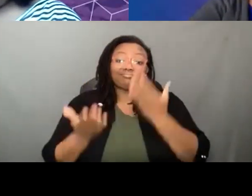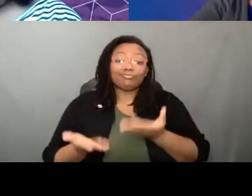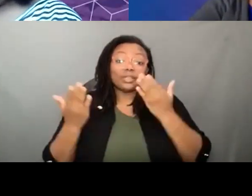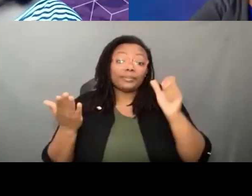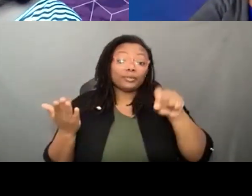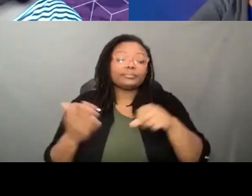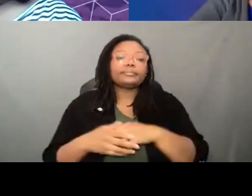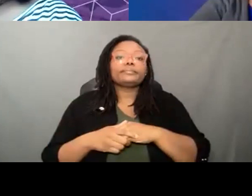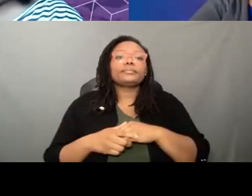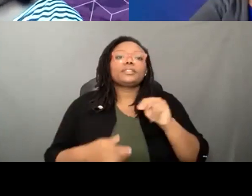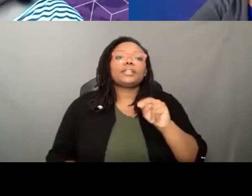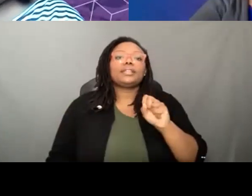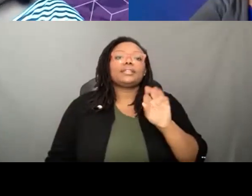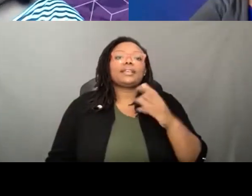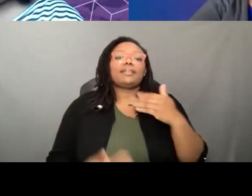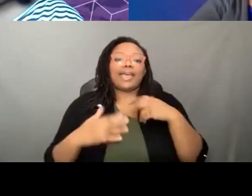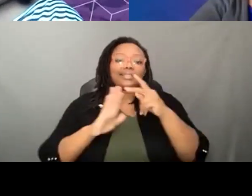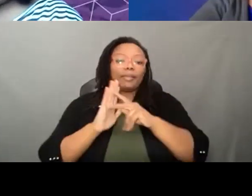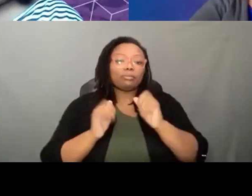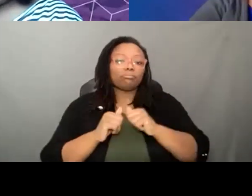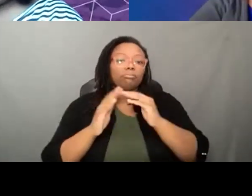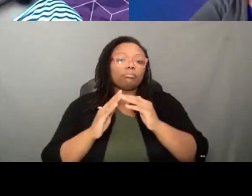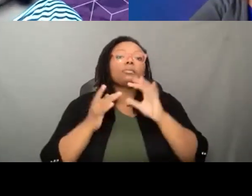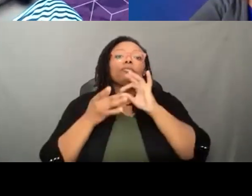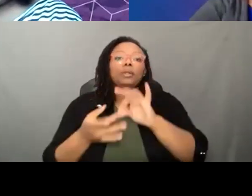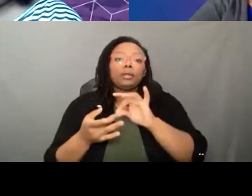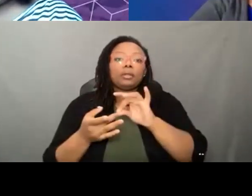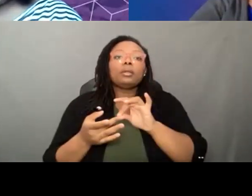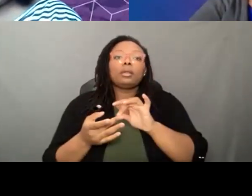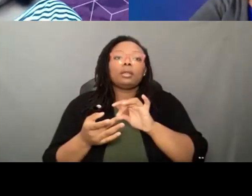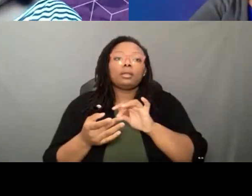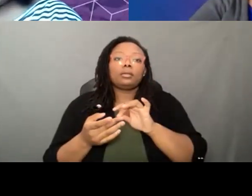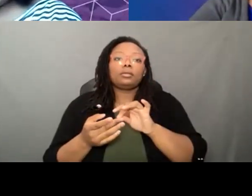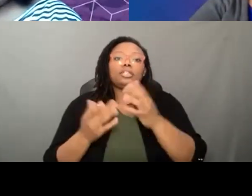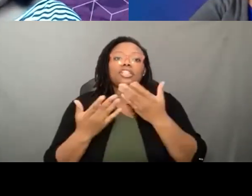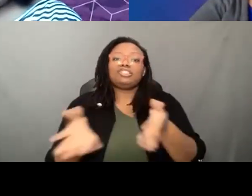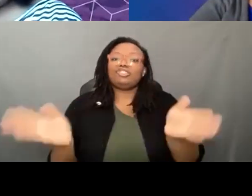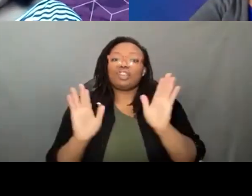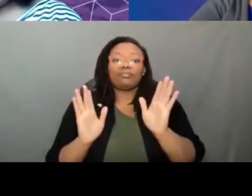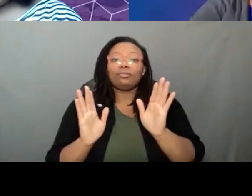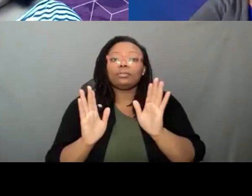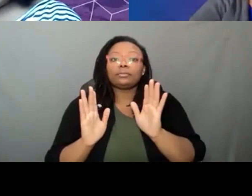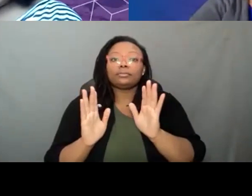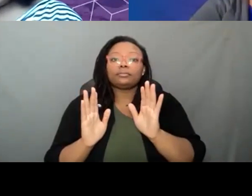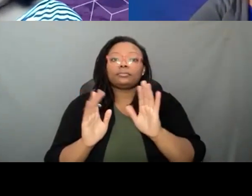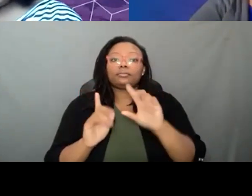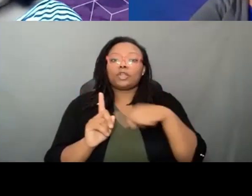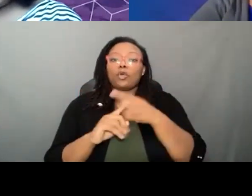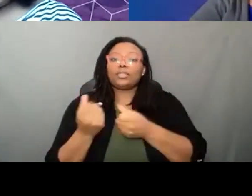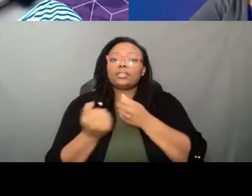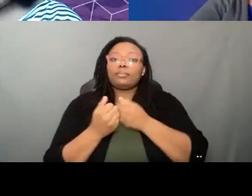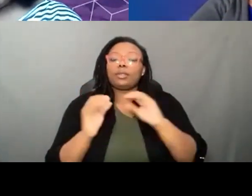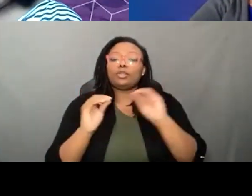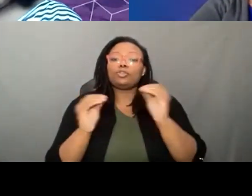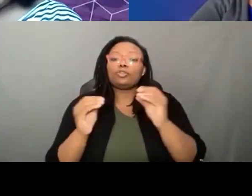But so NSF does have a policy of generally only supporting no more than two months